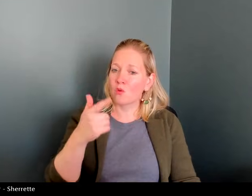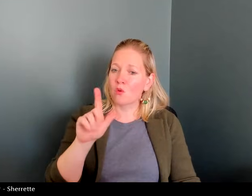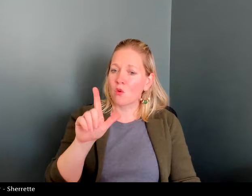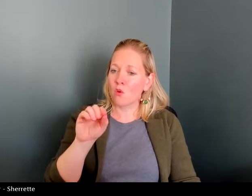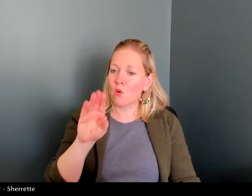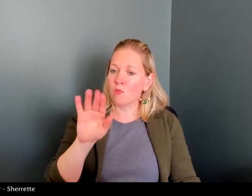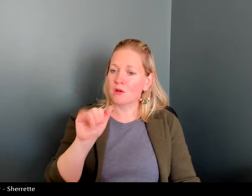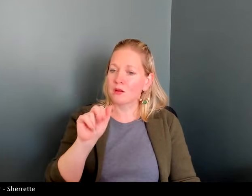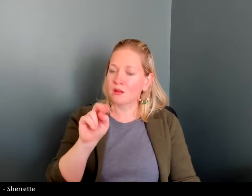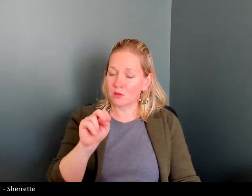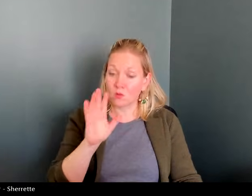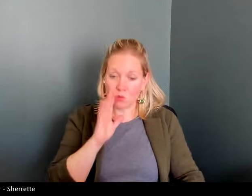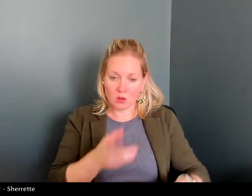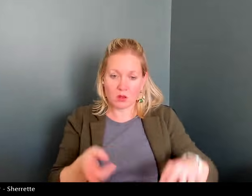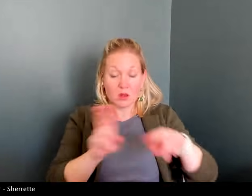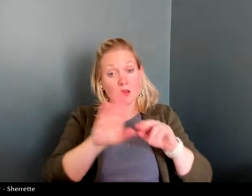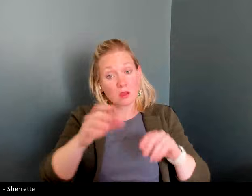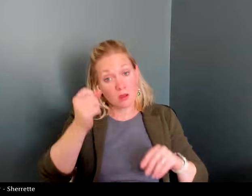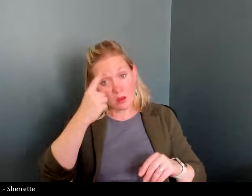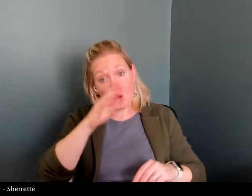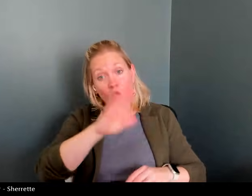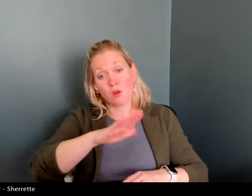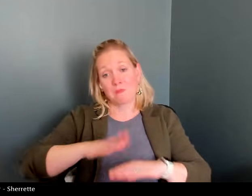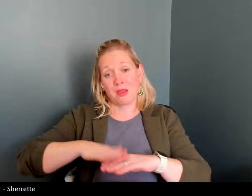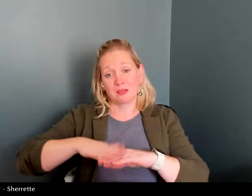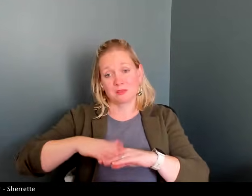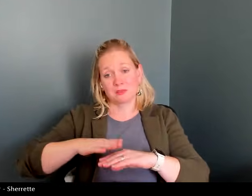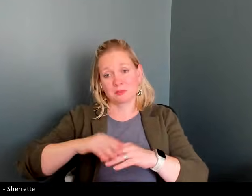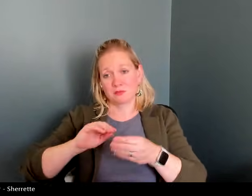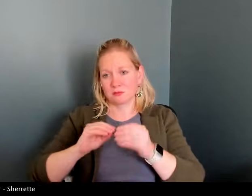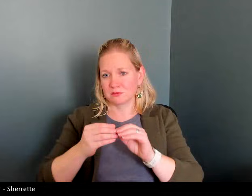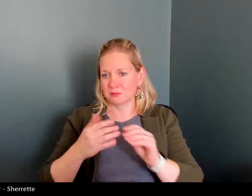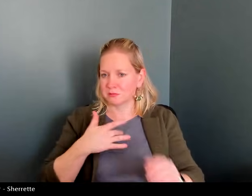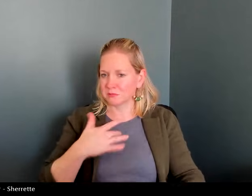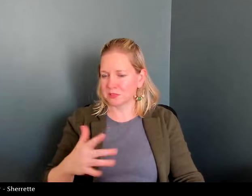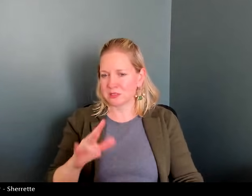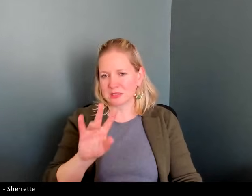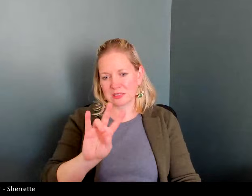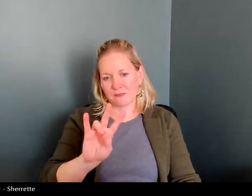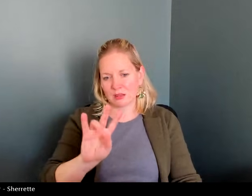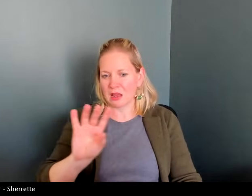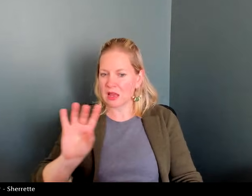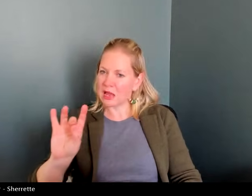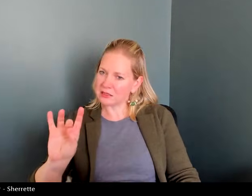Now granted her base rate hemoglobin was like -- hangs around between a 7 and 8 during that time,